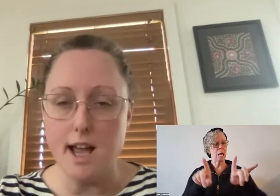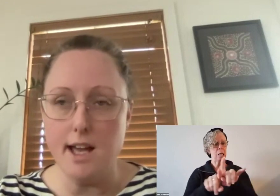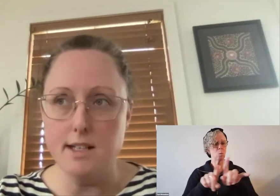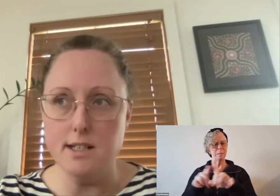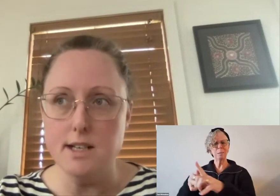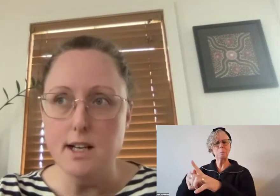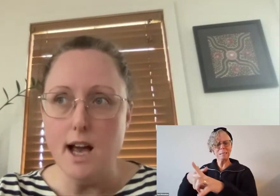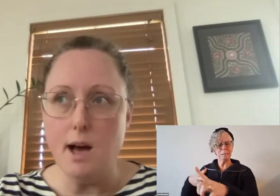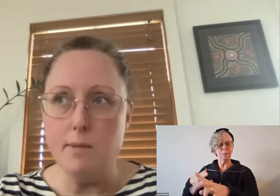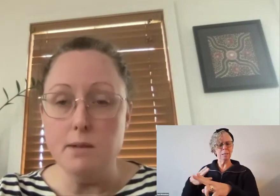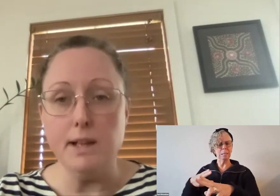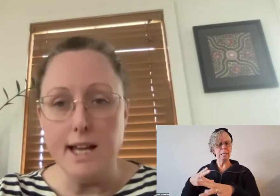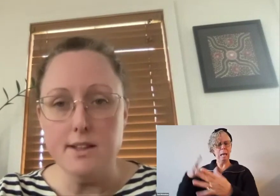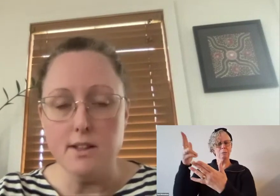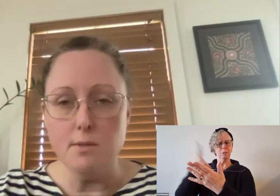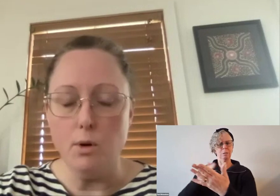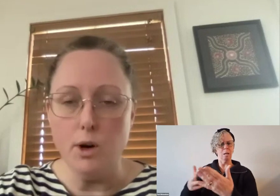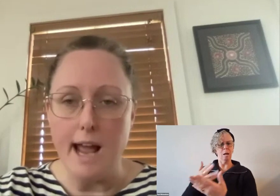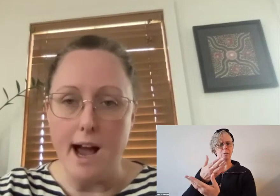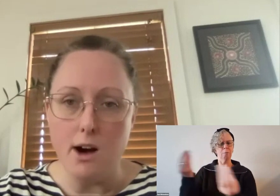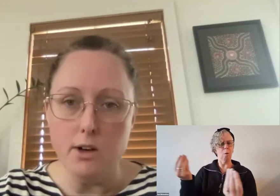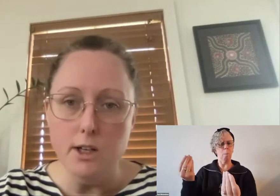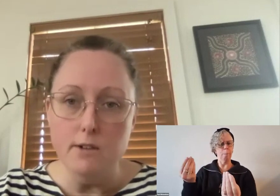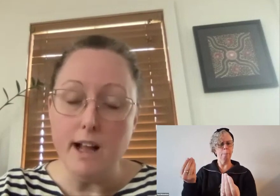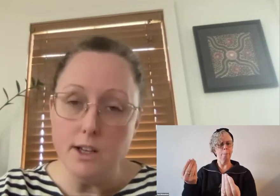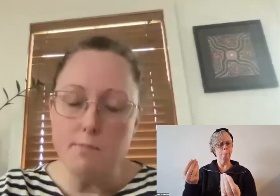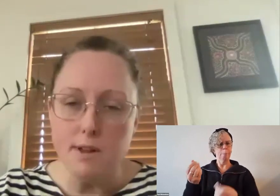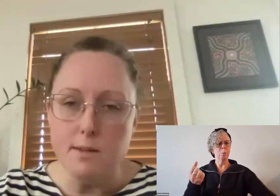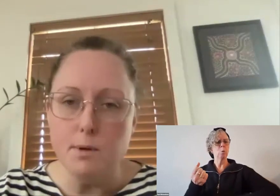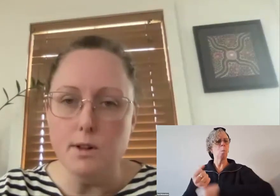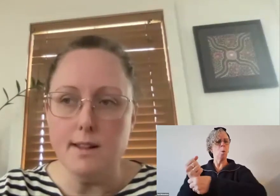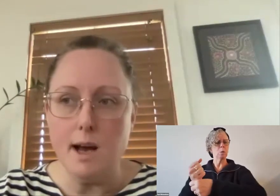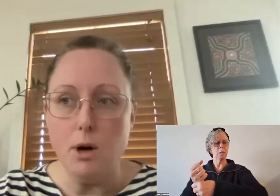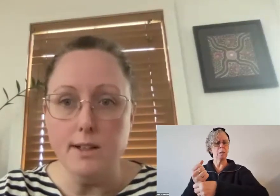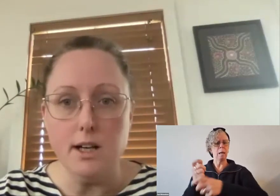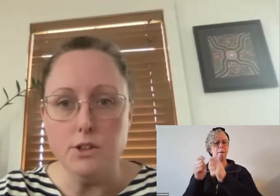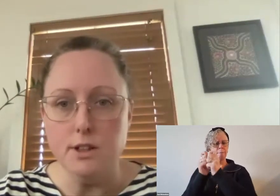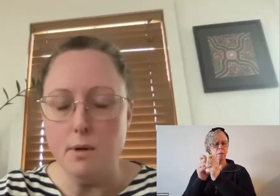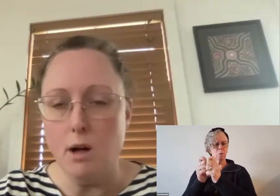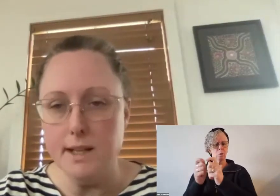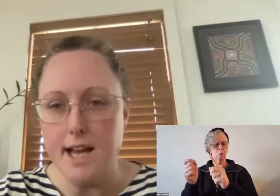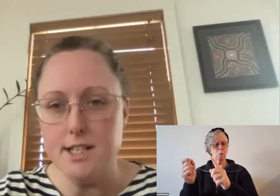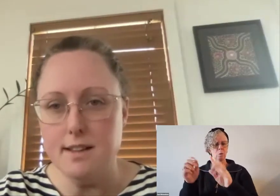and in place to support our values, principles and uphold our cultural obligations as